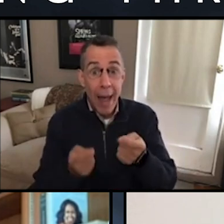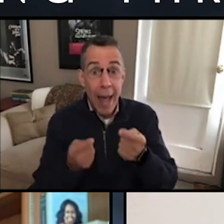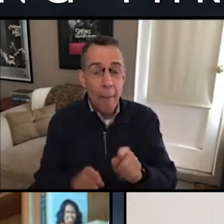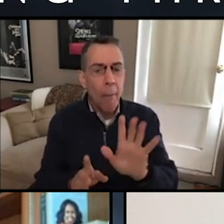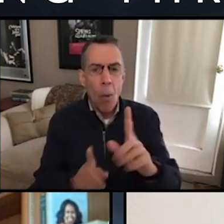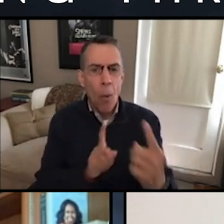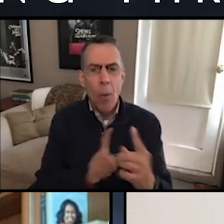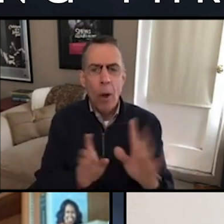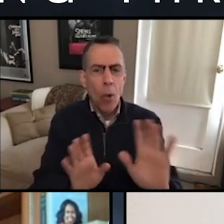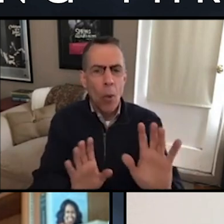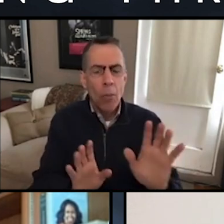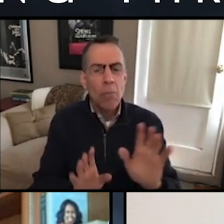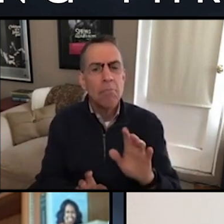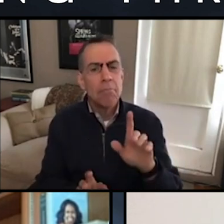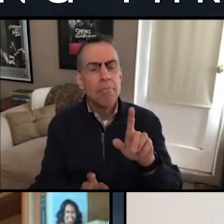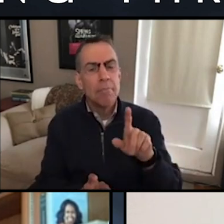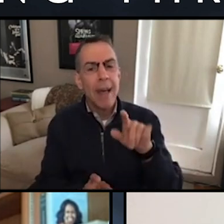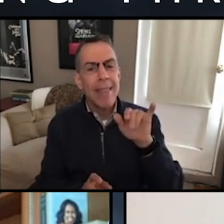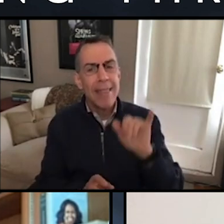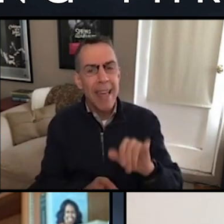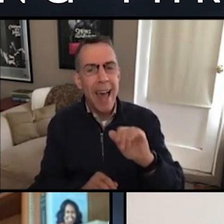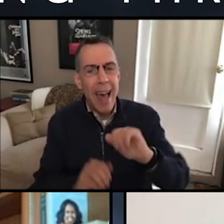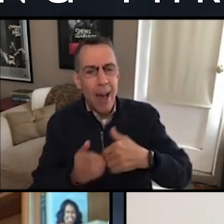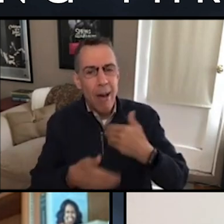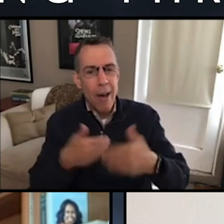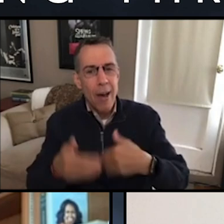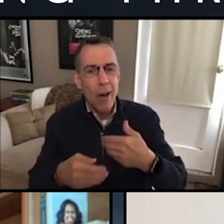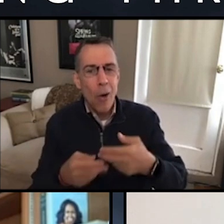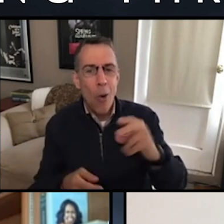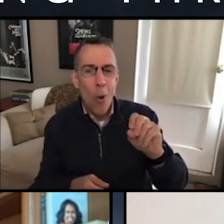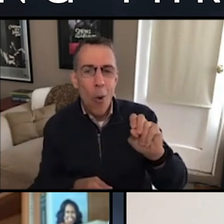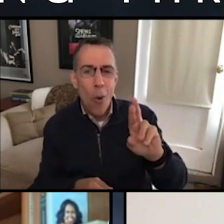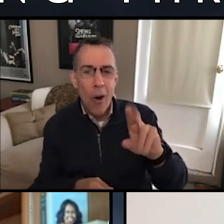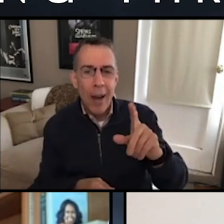And that was really just that organic process of just, draft after draft and